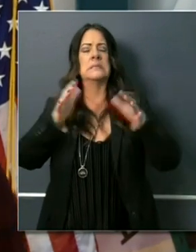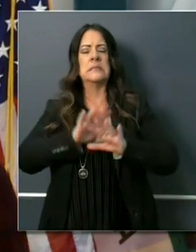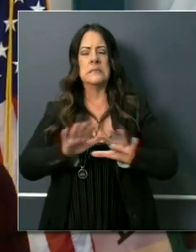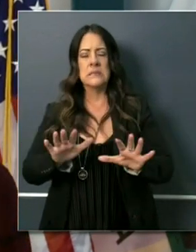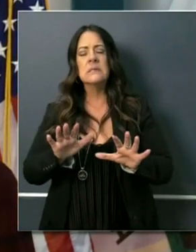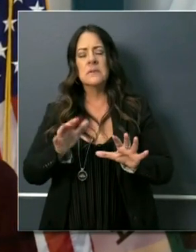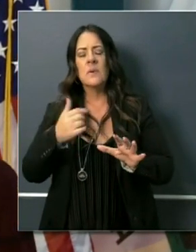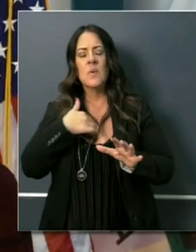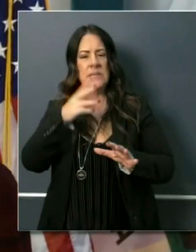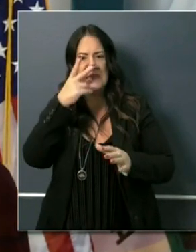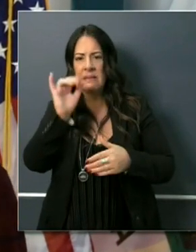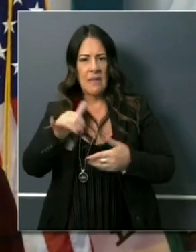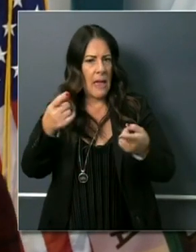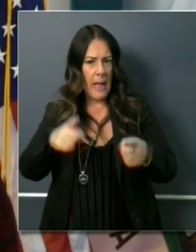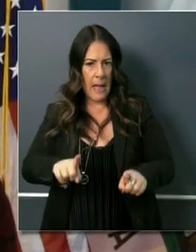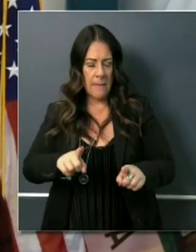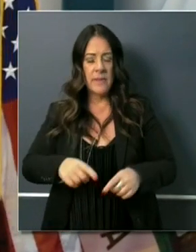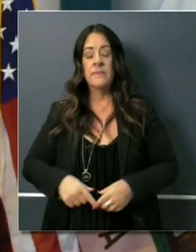SICK AND NEED TO BE